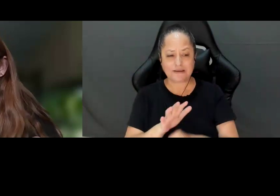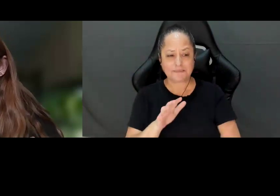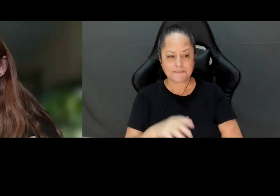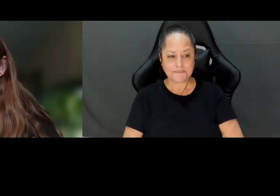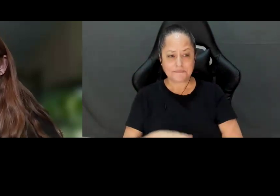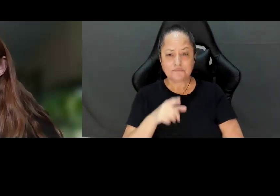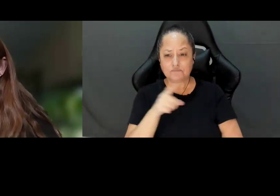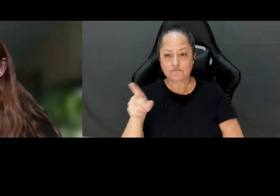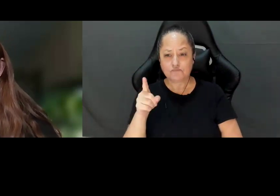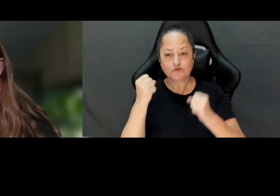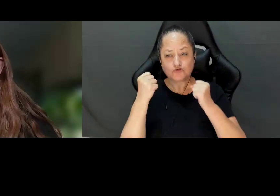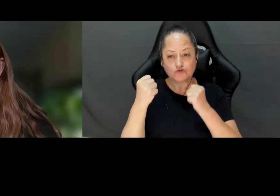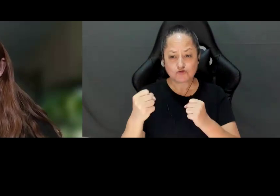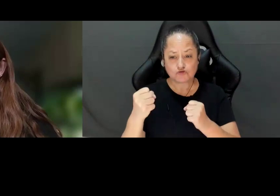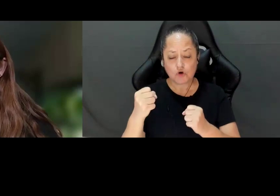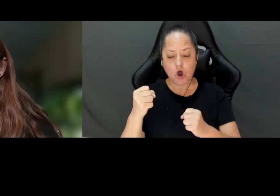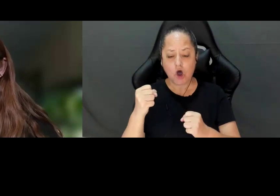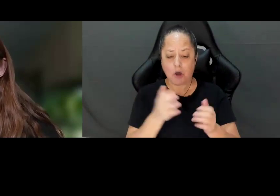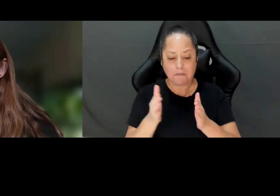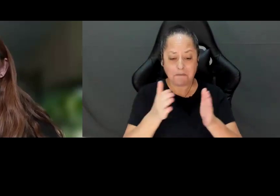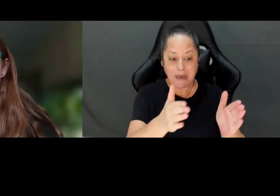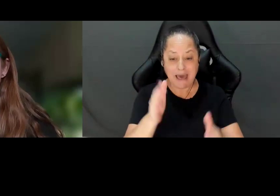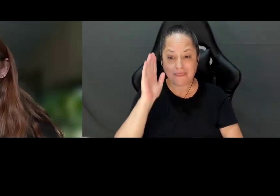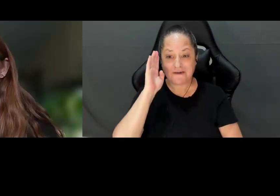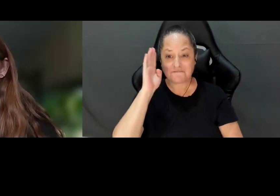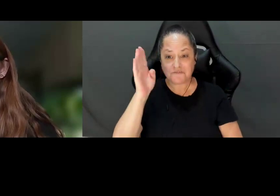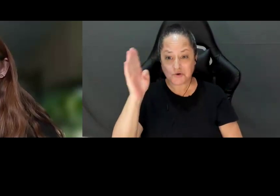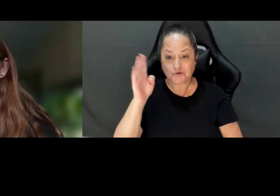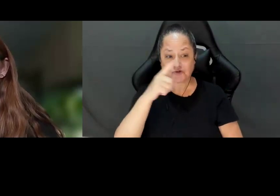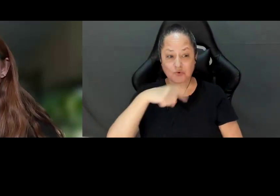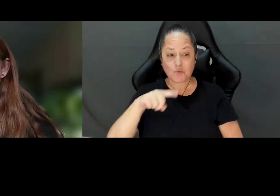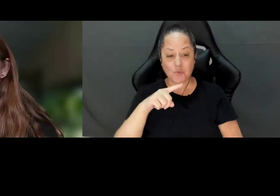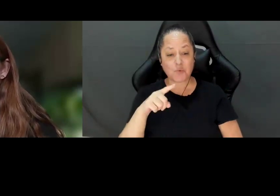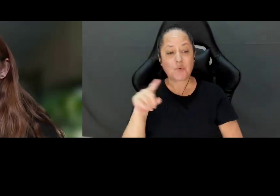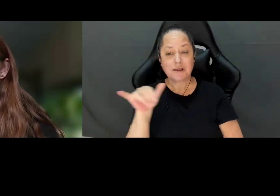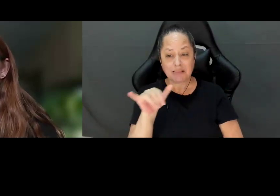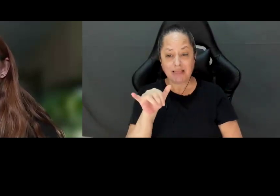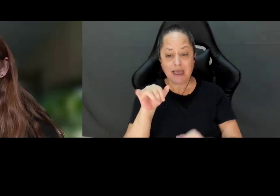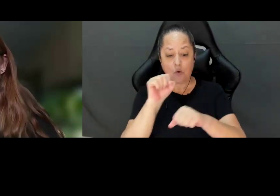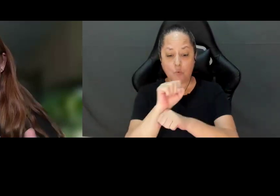If you have a strong path into the future, we likely can still work with you as opposed